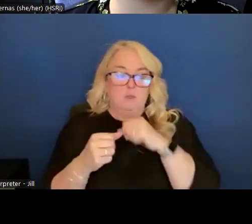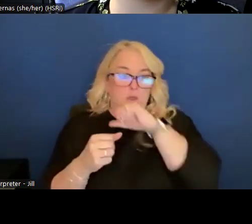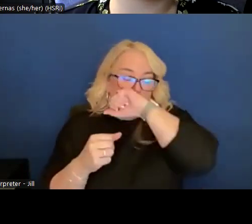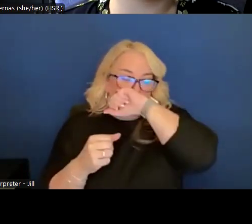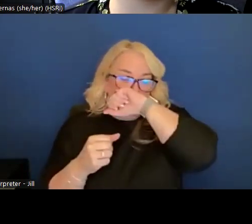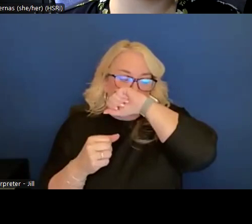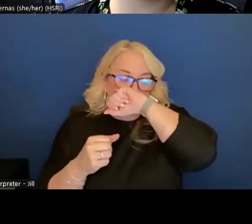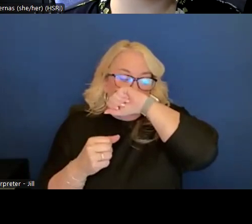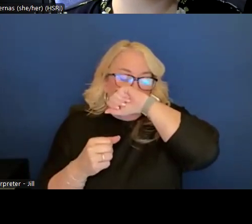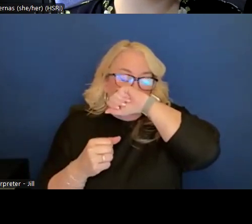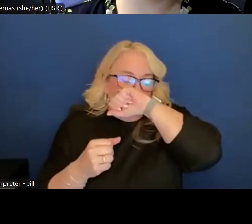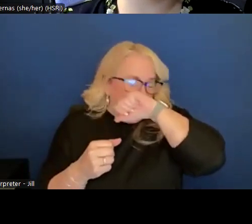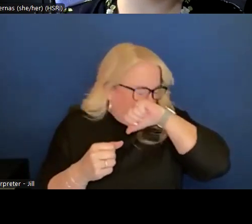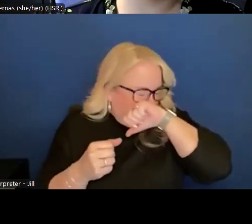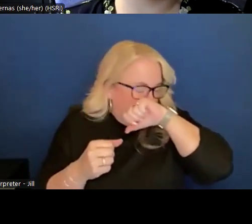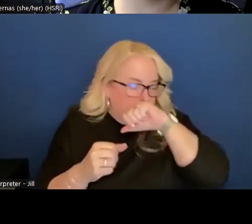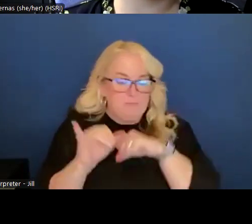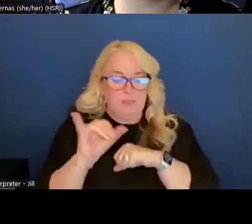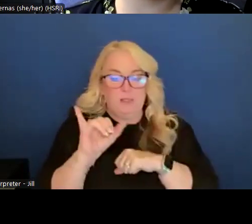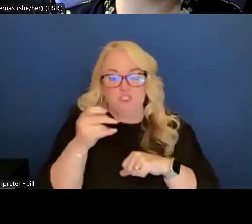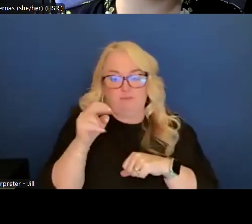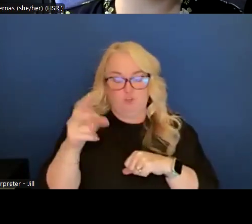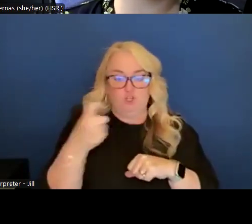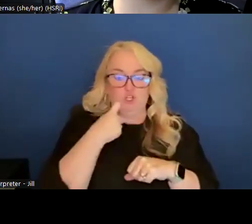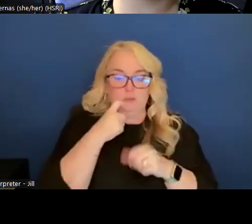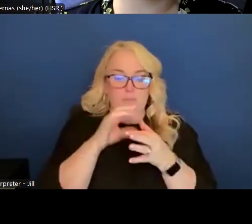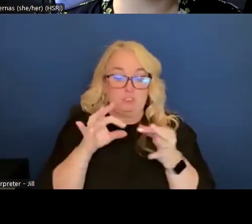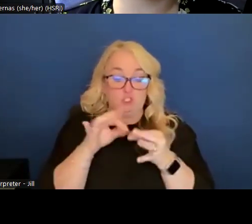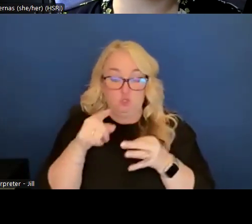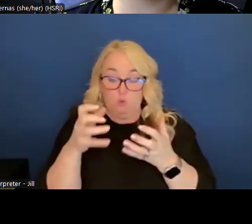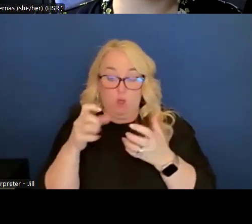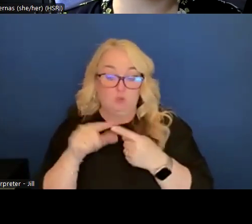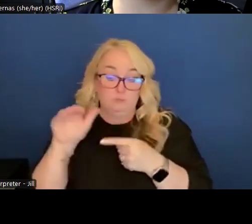as Jennifer suggested, you want to write somebody that you know